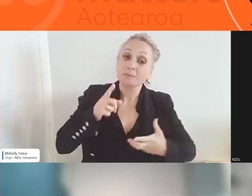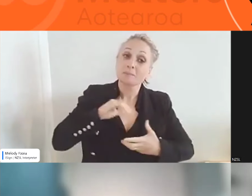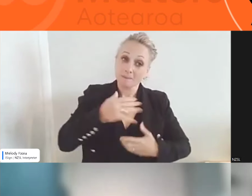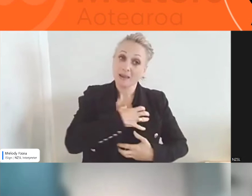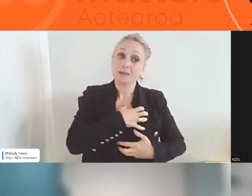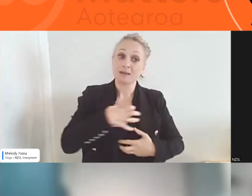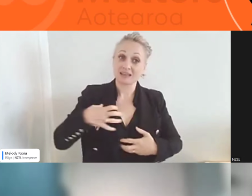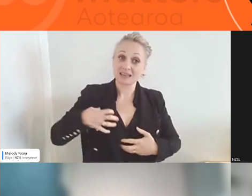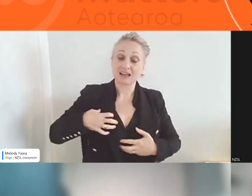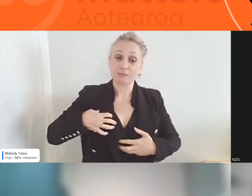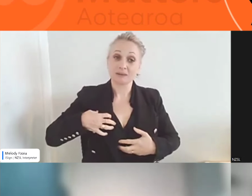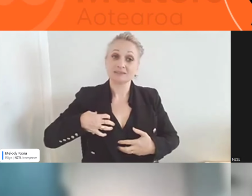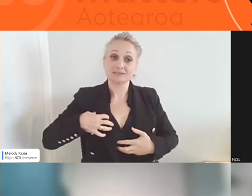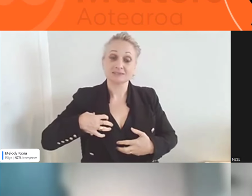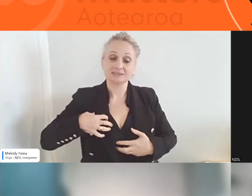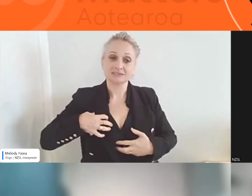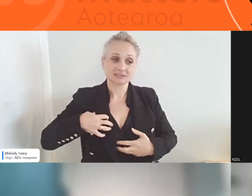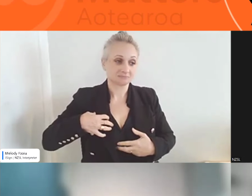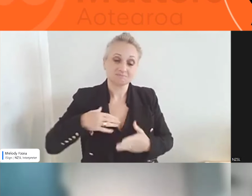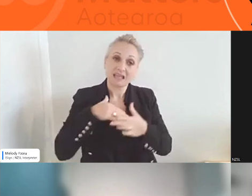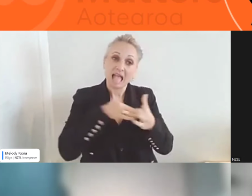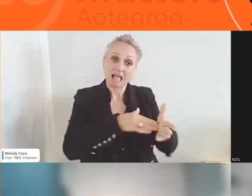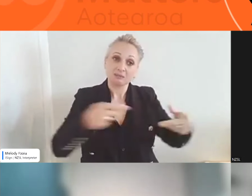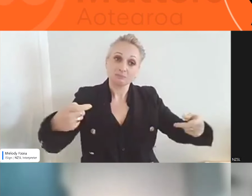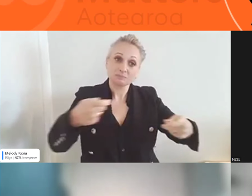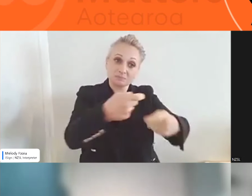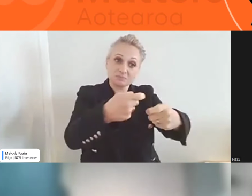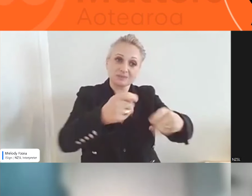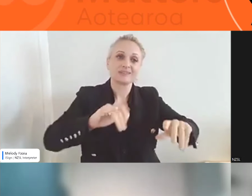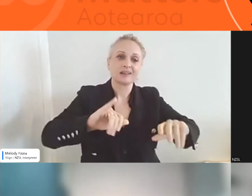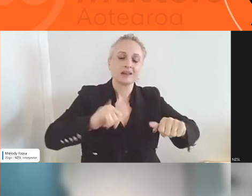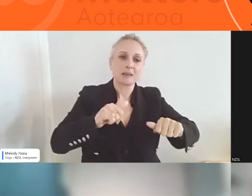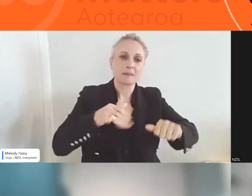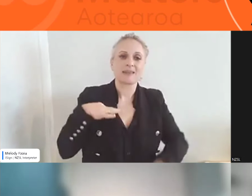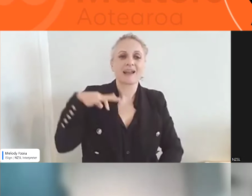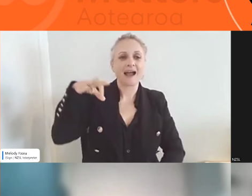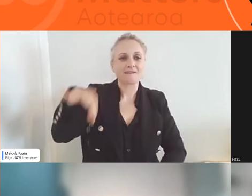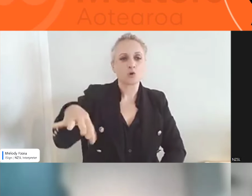Maybe it's that affordable financing, maybe it's some kind of rebate